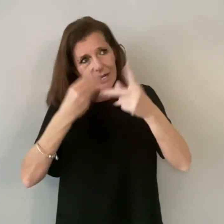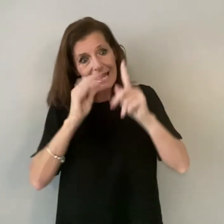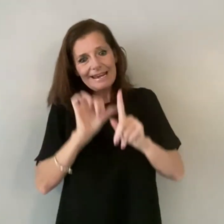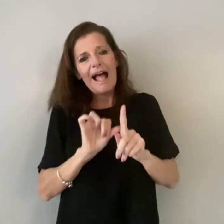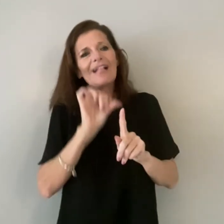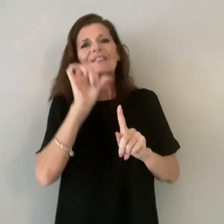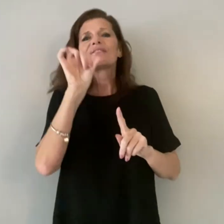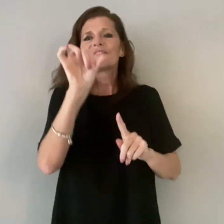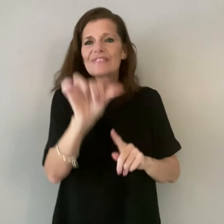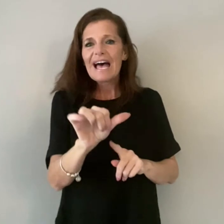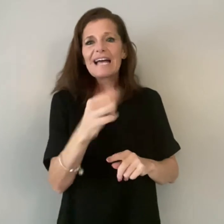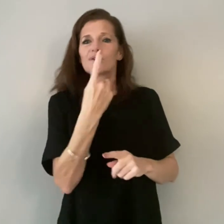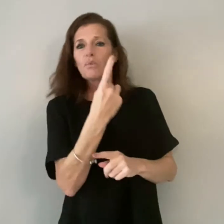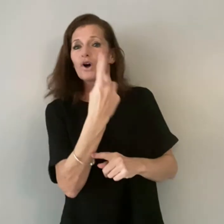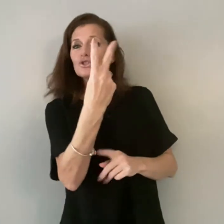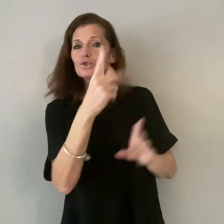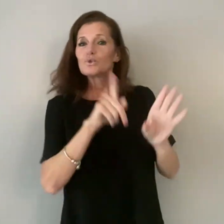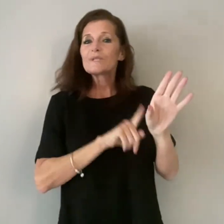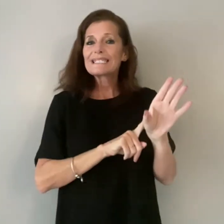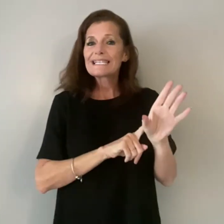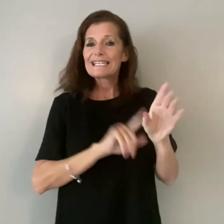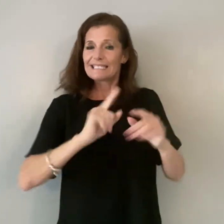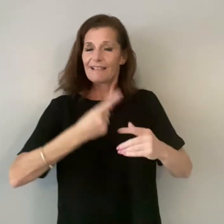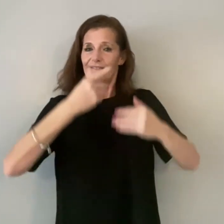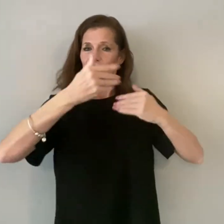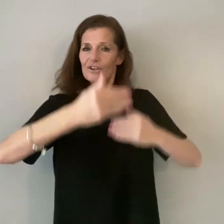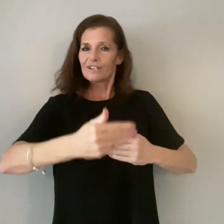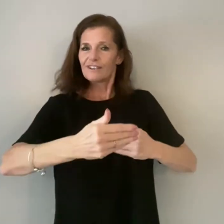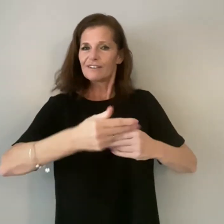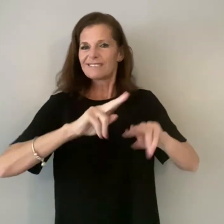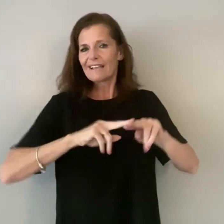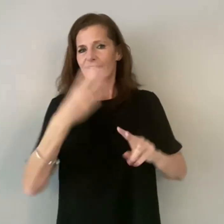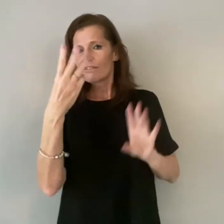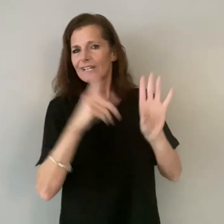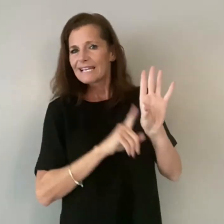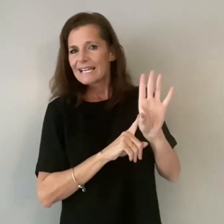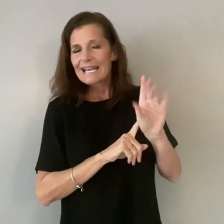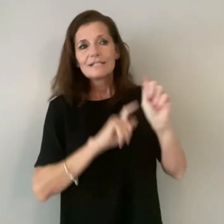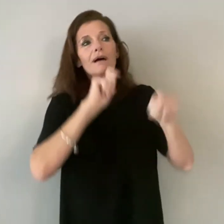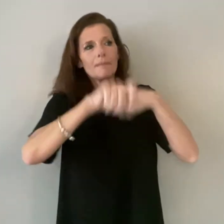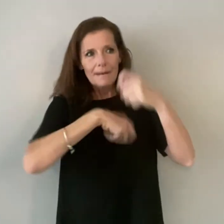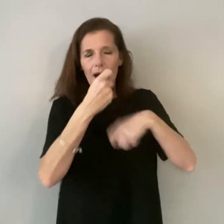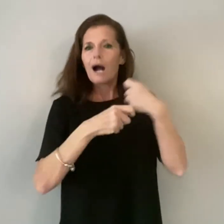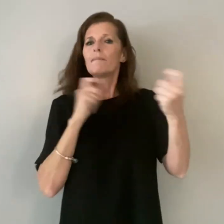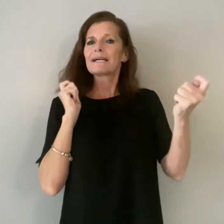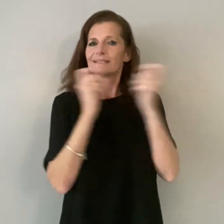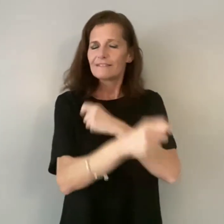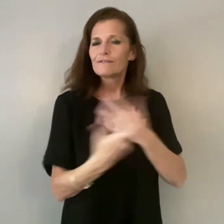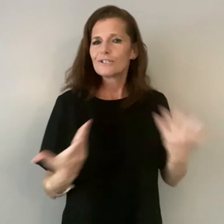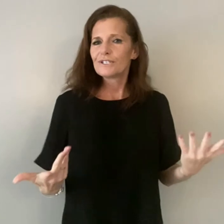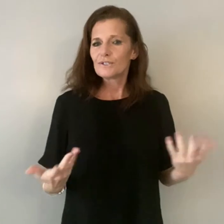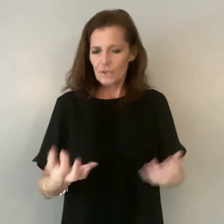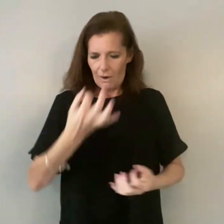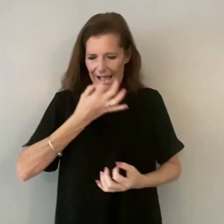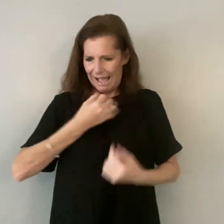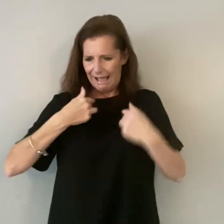And then you perhaps got a year or two in that first term if it's three years, it's a really make an impact. So ask yourself the question